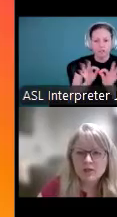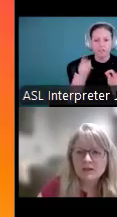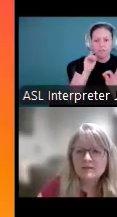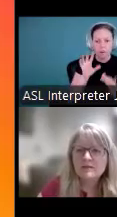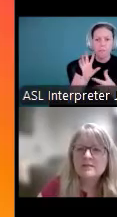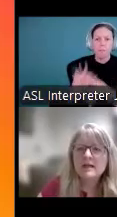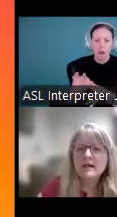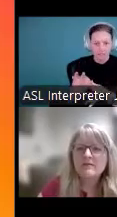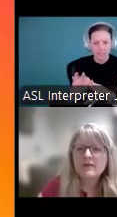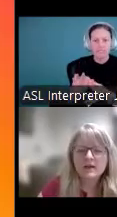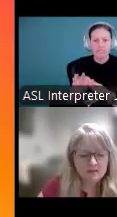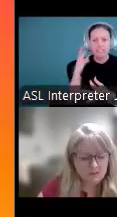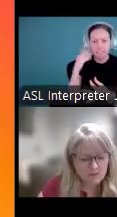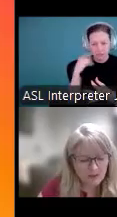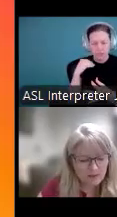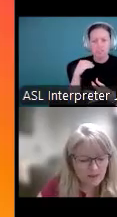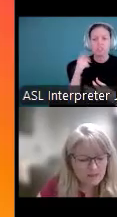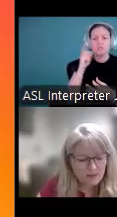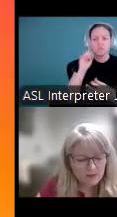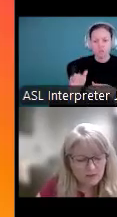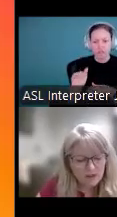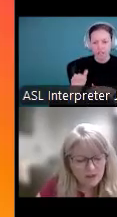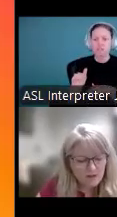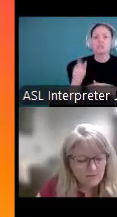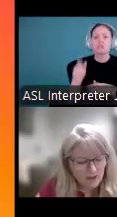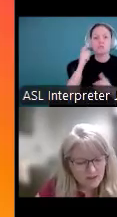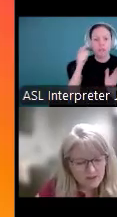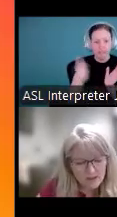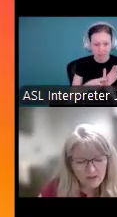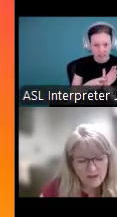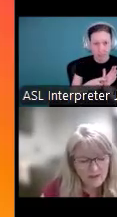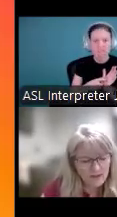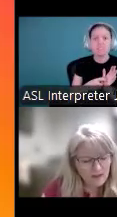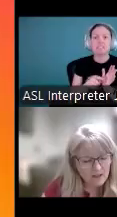child is to have that recognizable voice. And then